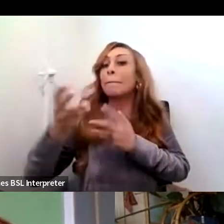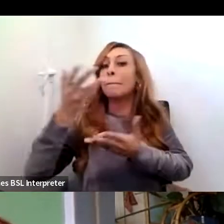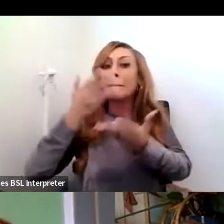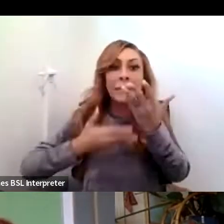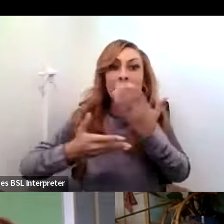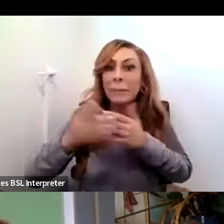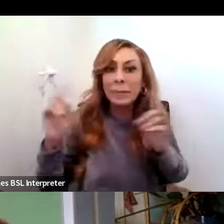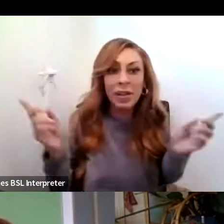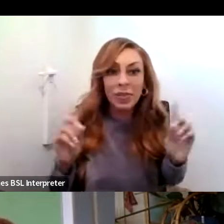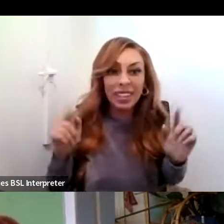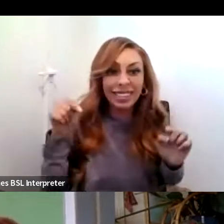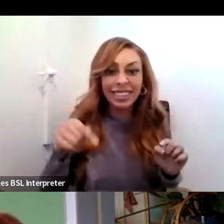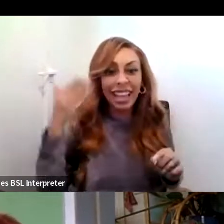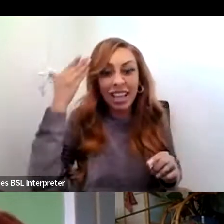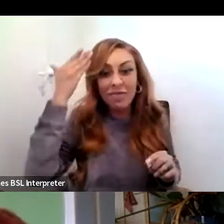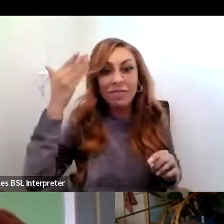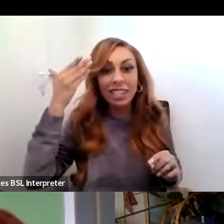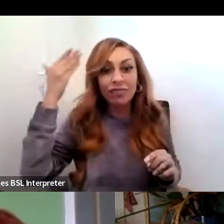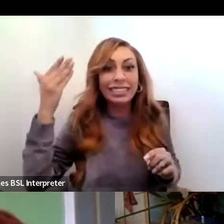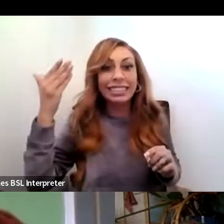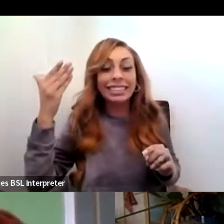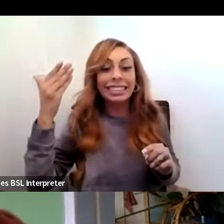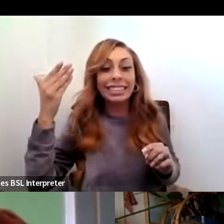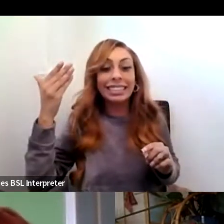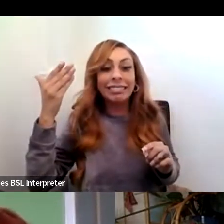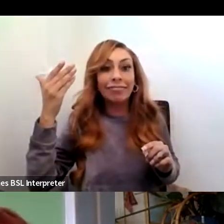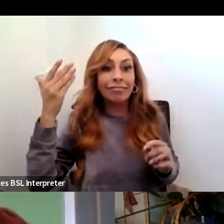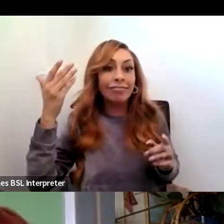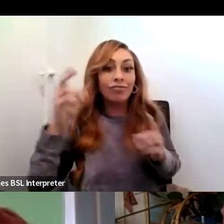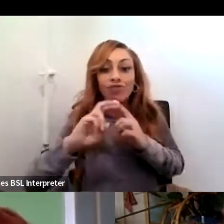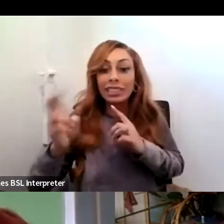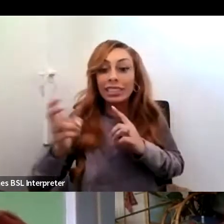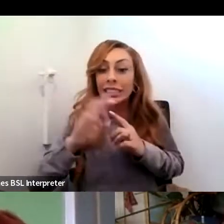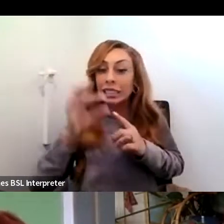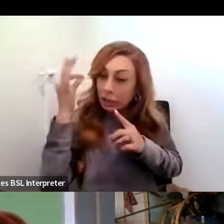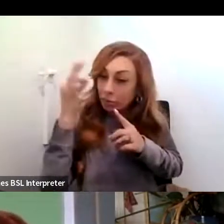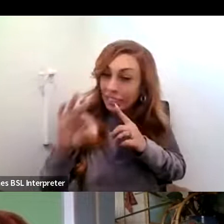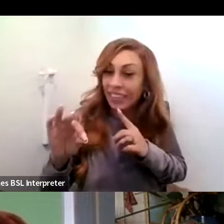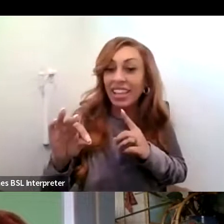Mystery Trip was, and the fact that it was specifically an accessible-first piece for you,